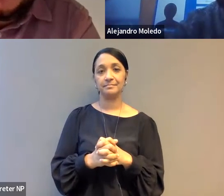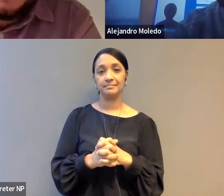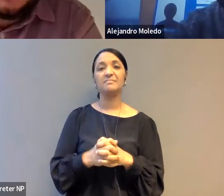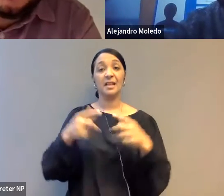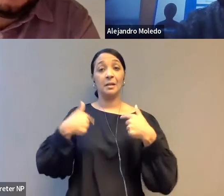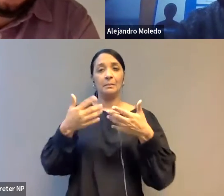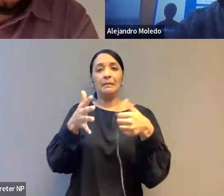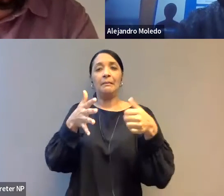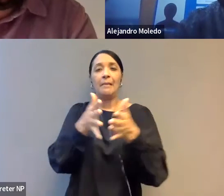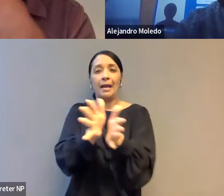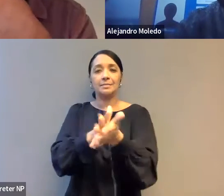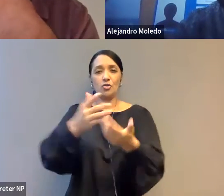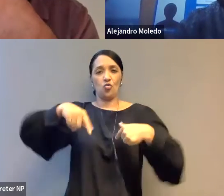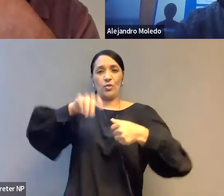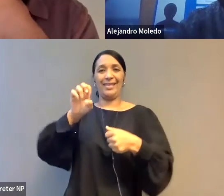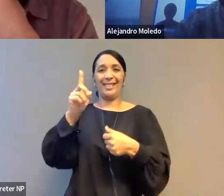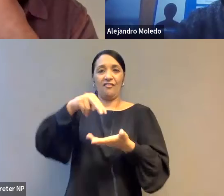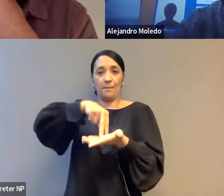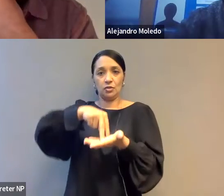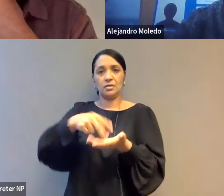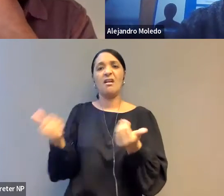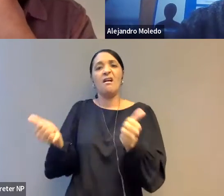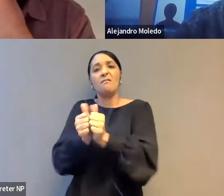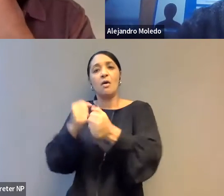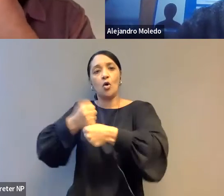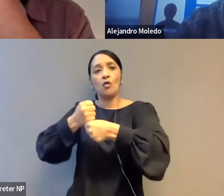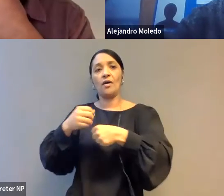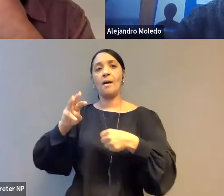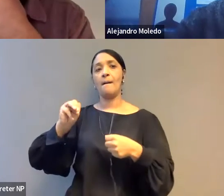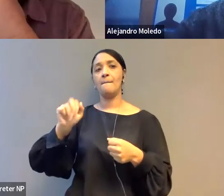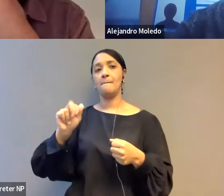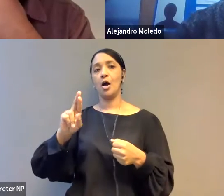our colleague Marie Denninghaus, Senior Policy Coordinator at EDF,